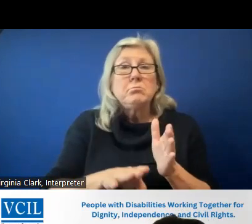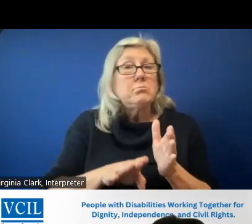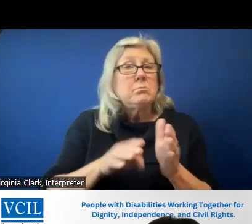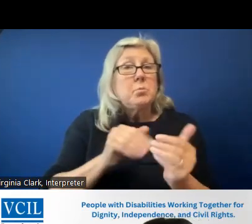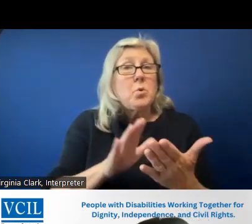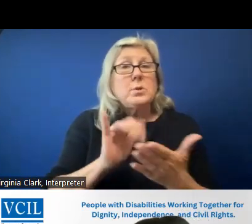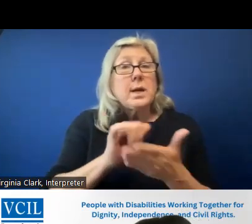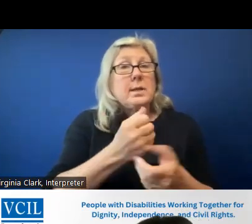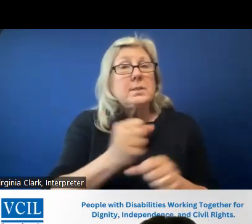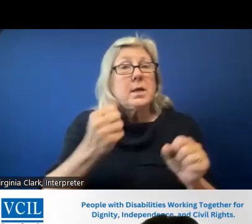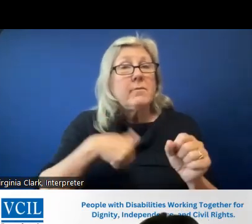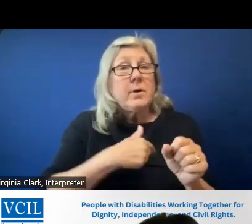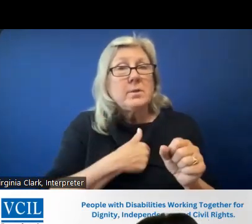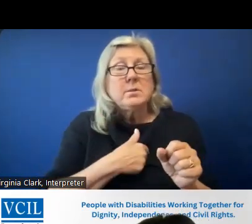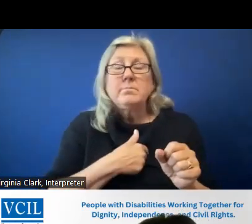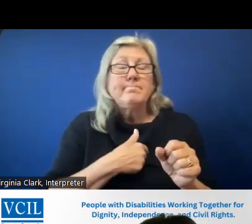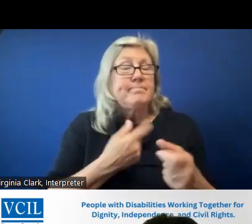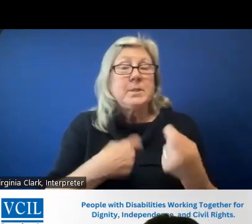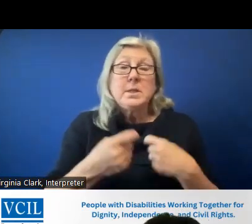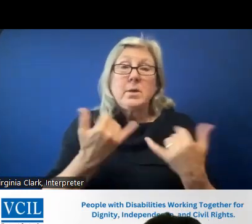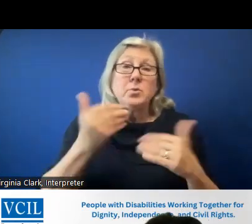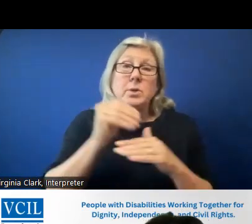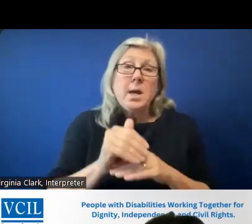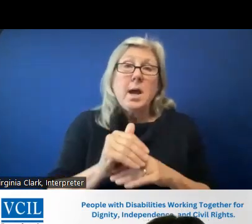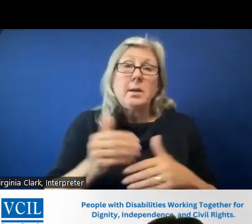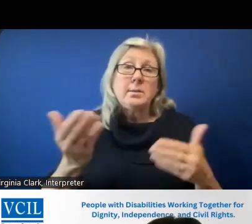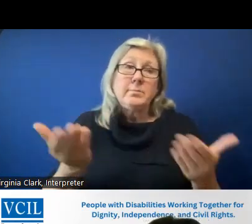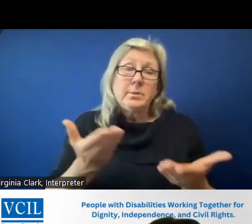tonight we need to have a heart to heart here in the disability justice community. We need